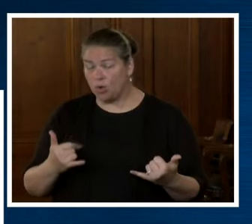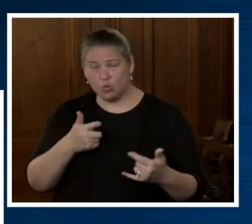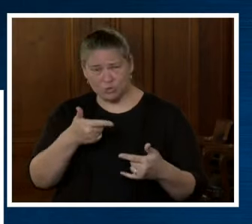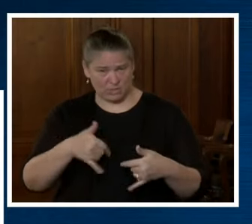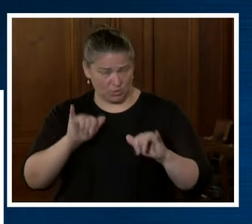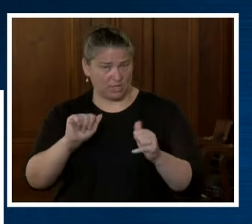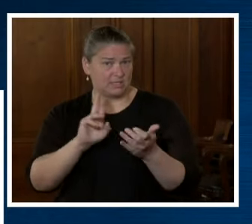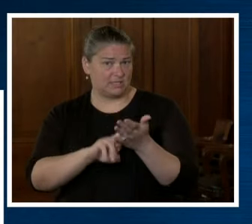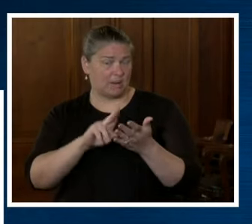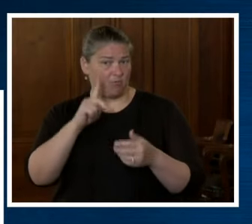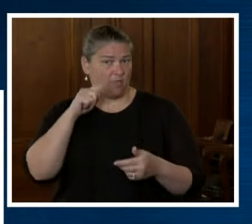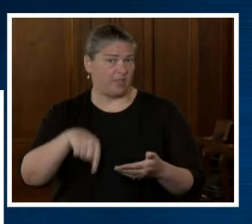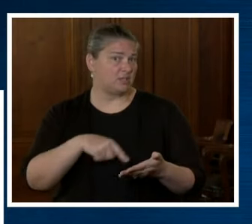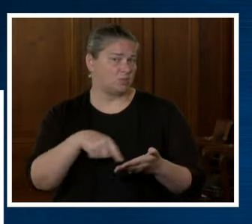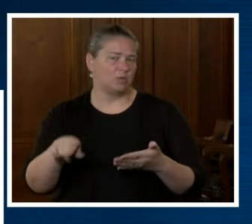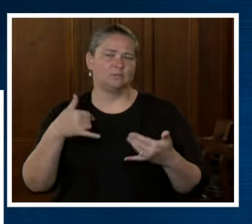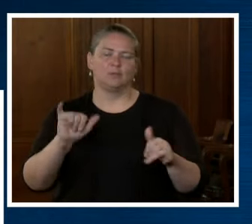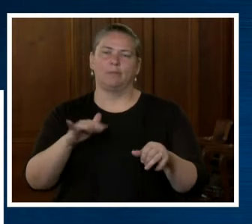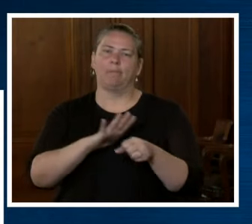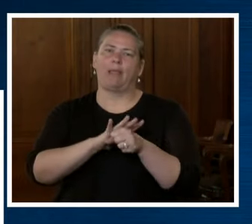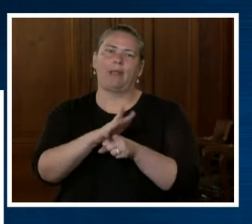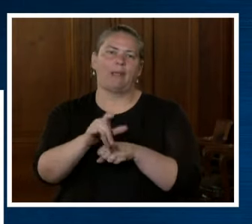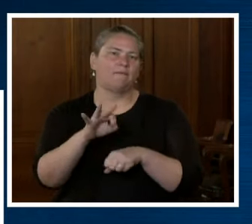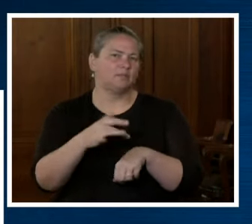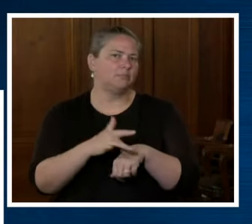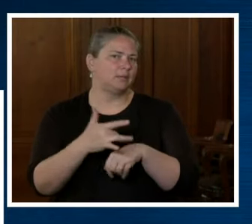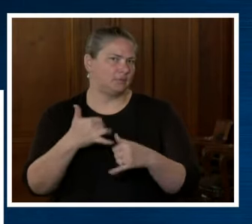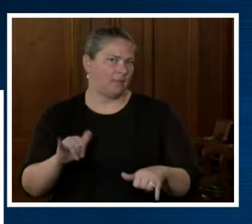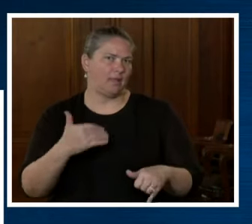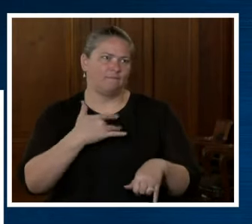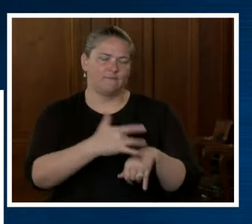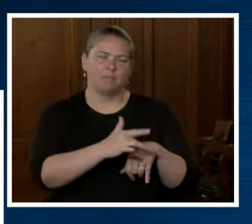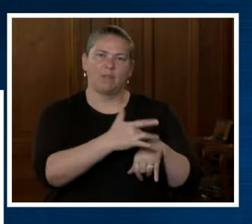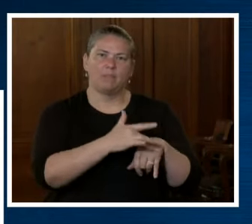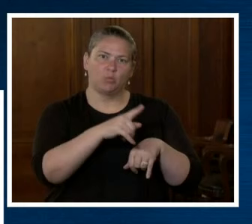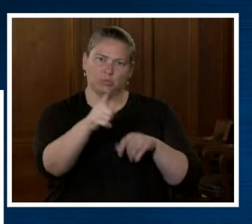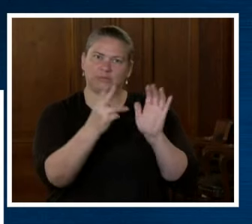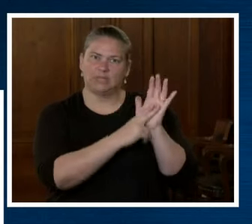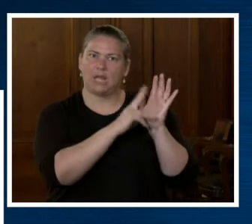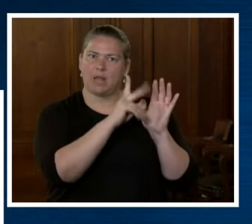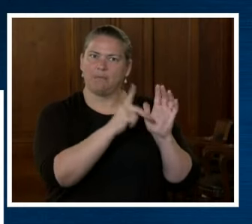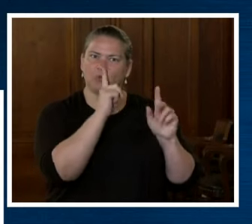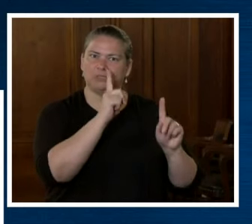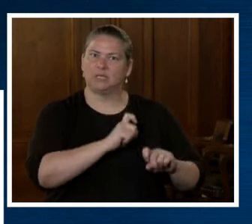TAYLOR. I KNOW IT'S WANTING TO SEE A QUICK INVESTIGATION REGARDING MR. MCATEE.